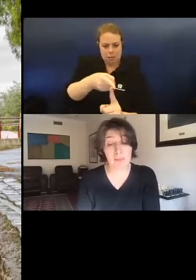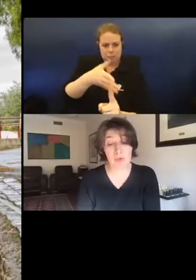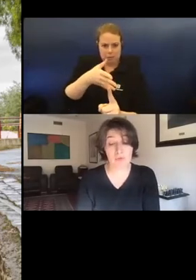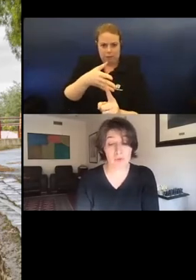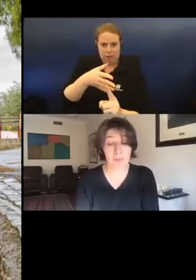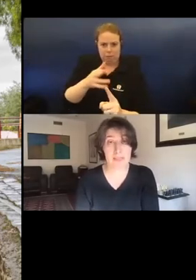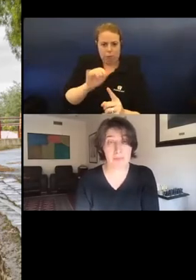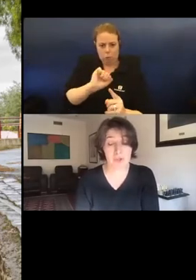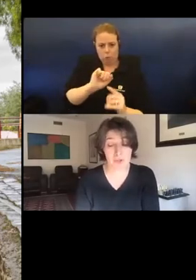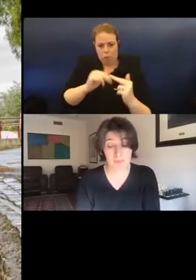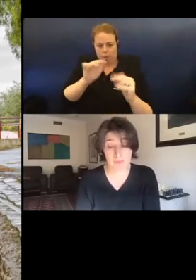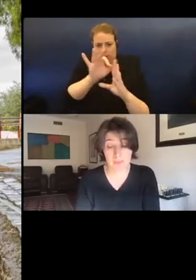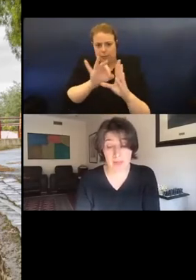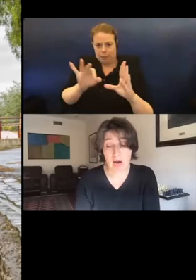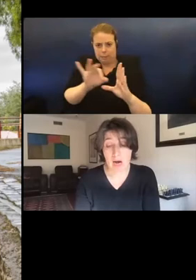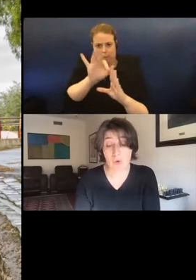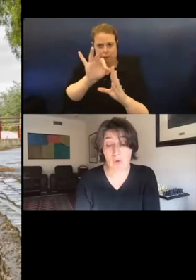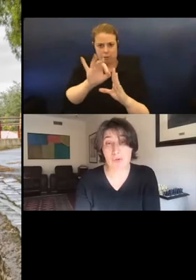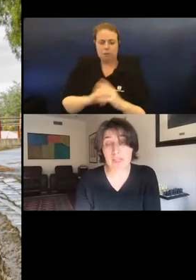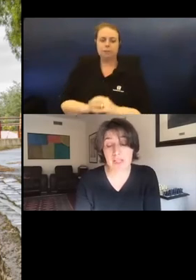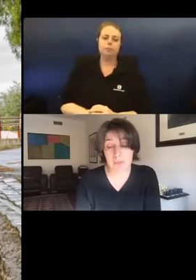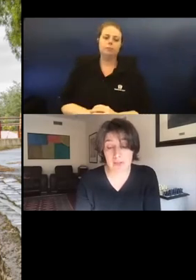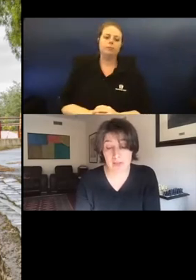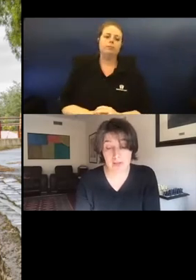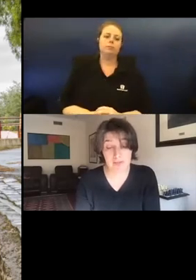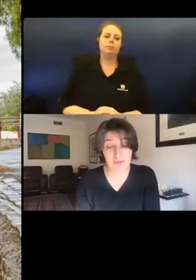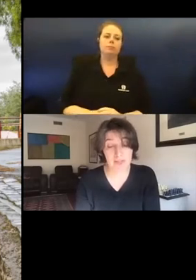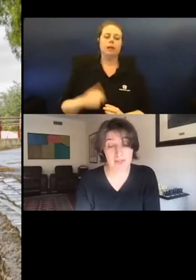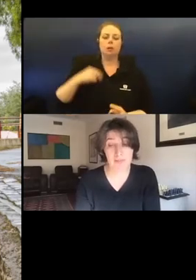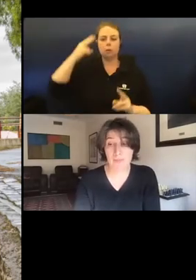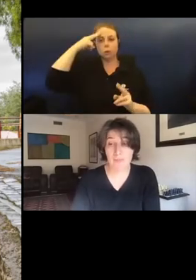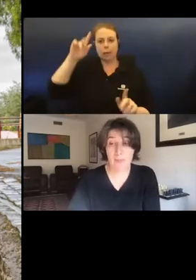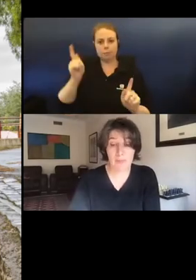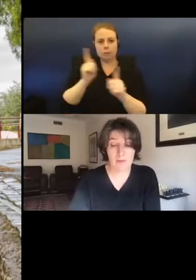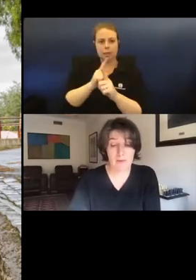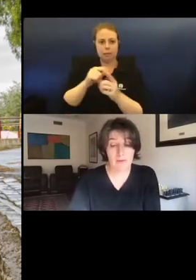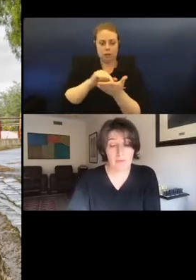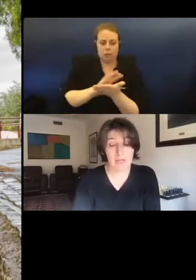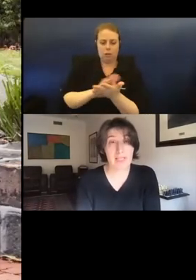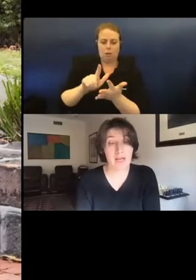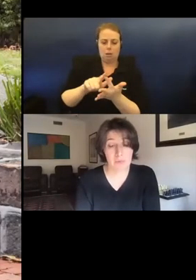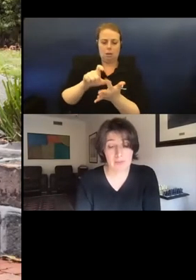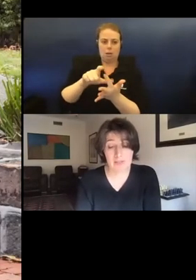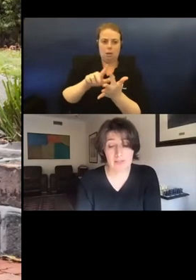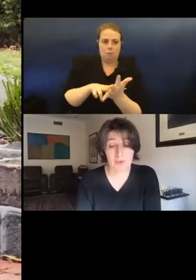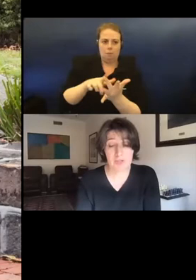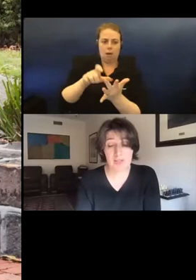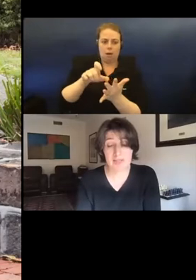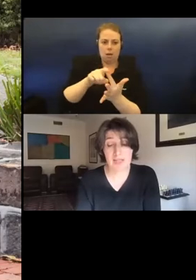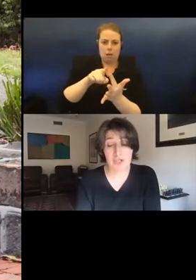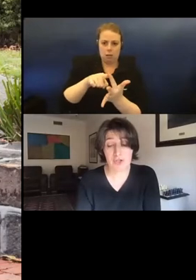the group exhibition i also renamed it the divide breaking up and dispersing the installation around